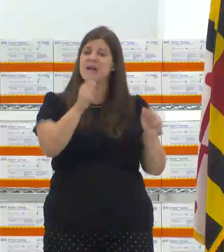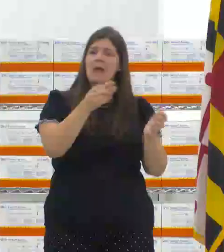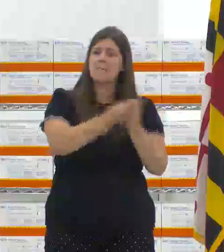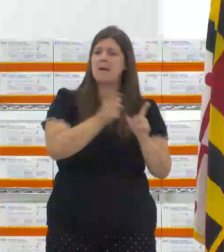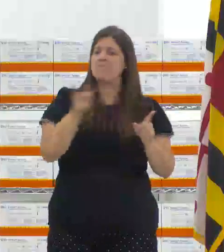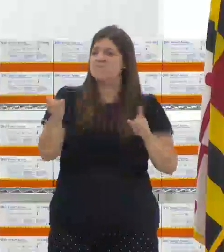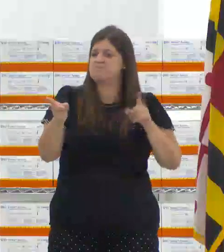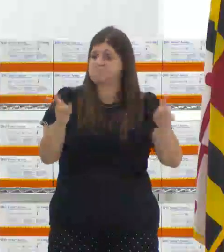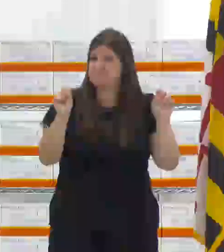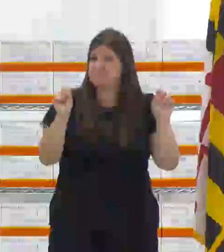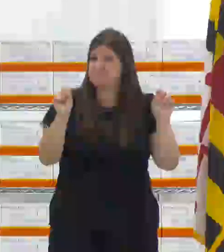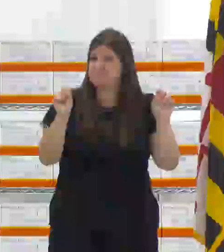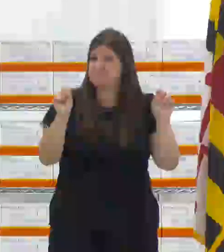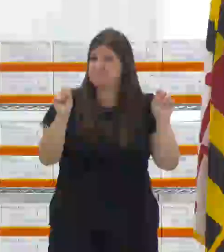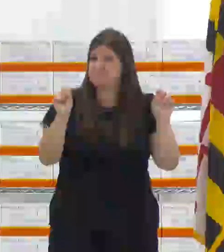But two of them got the emergency use authorization.